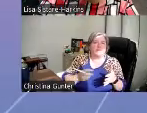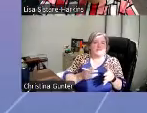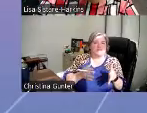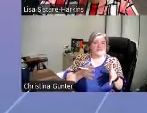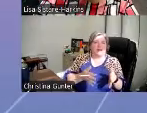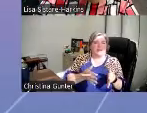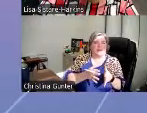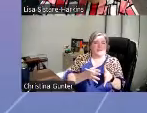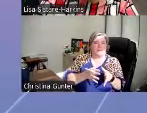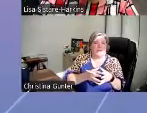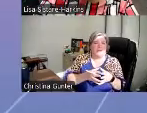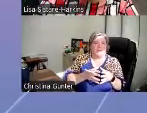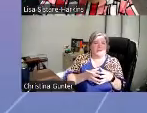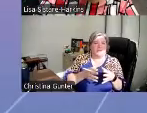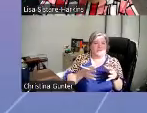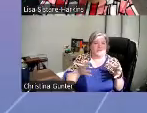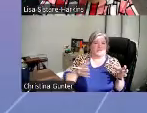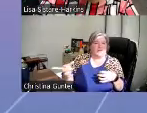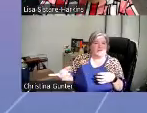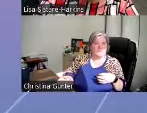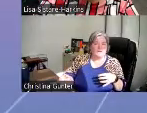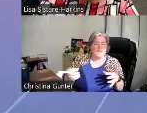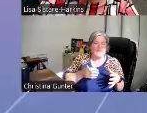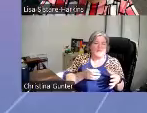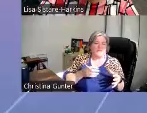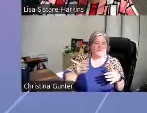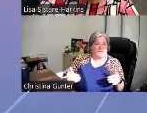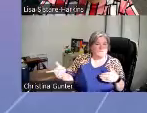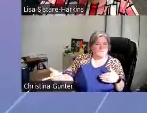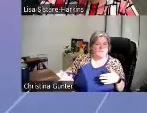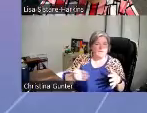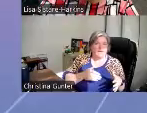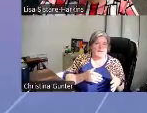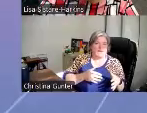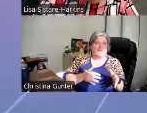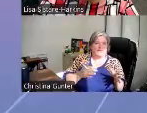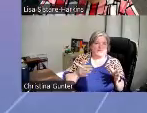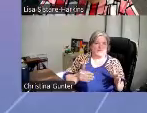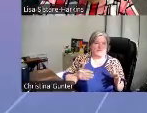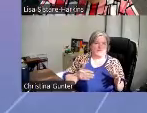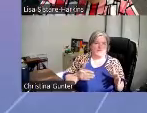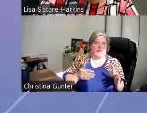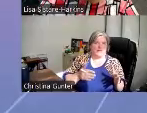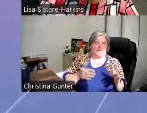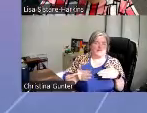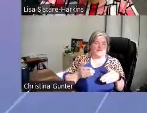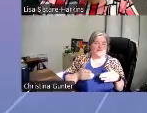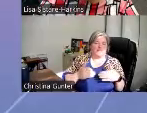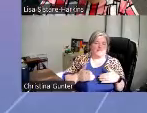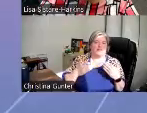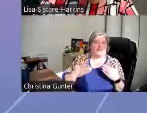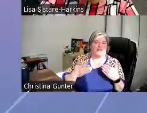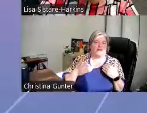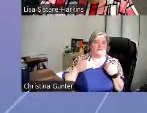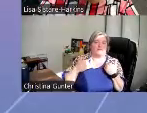But at the same time, it made it a little more understandable and relatable, and it definitely-- I feel like it has definitely helped